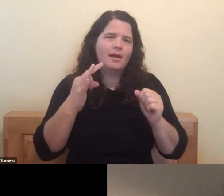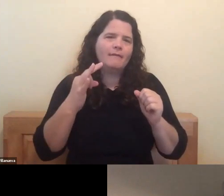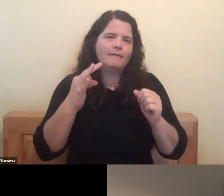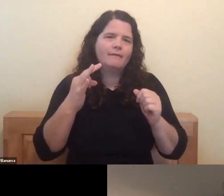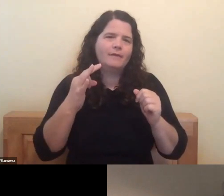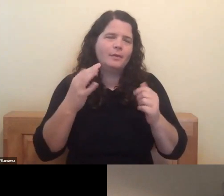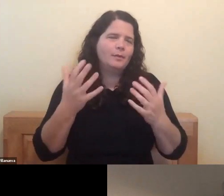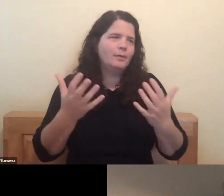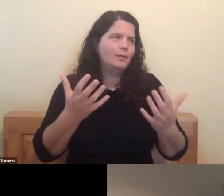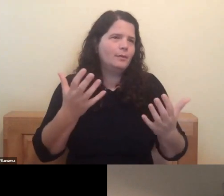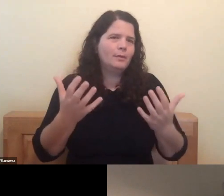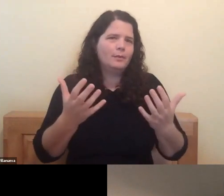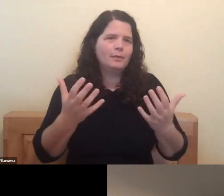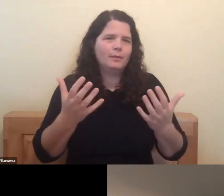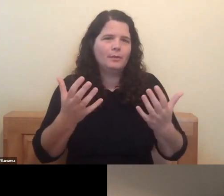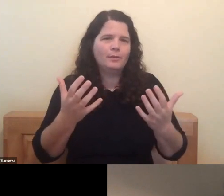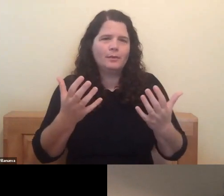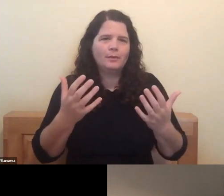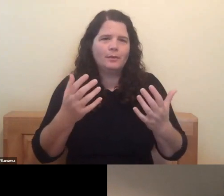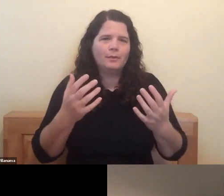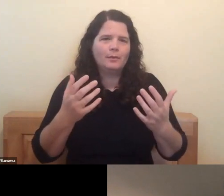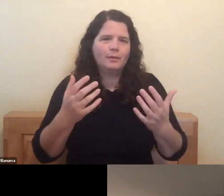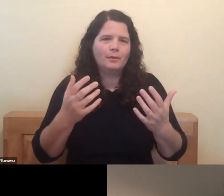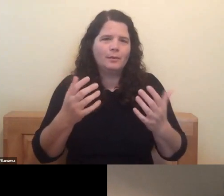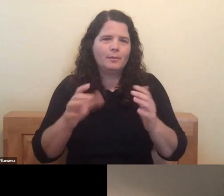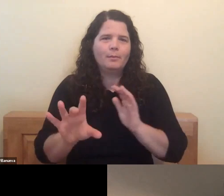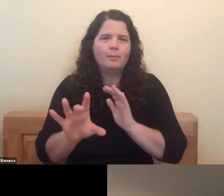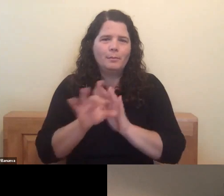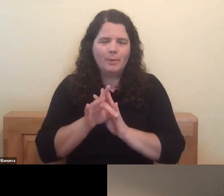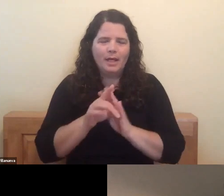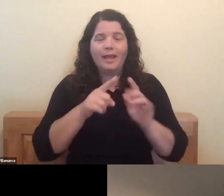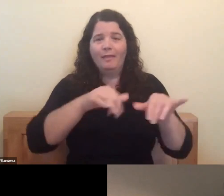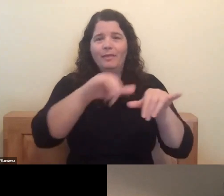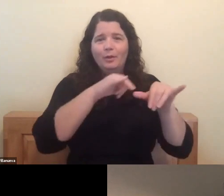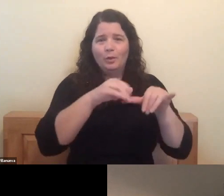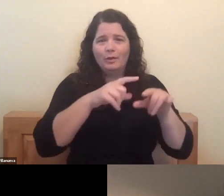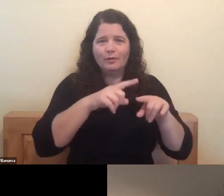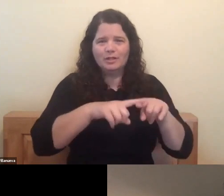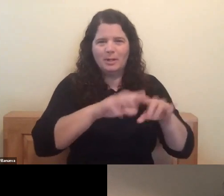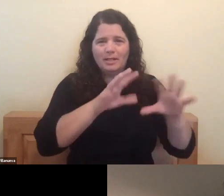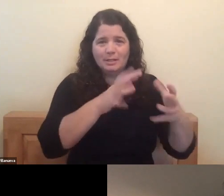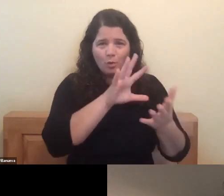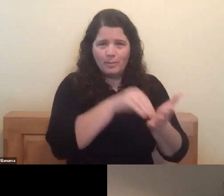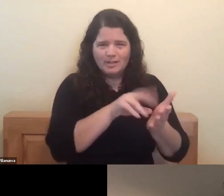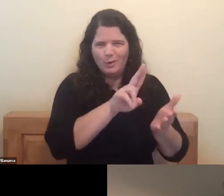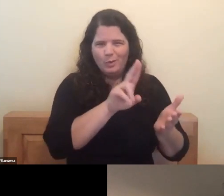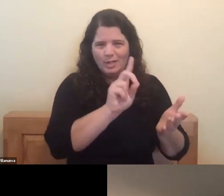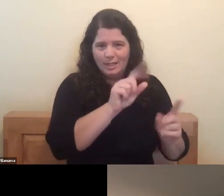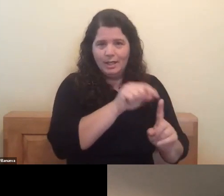take the UD for example if you take languages like spanish for example or what was it again